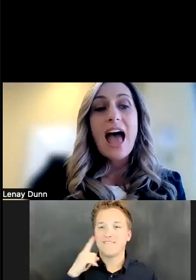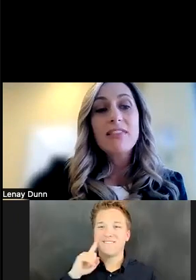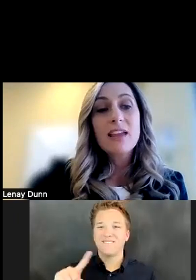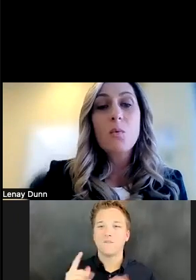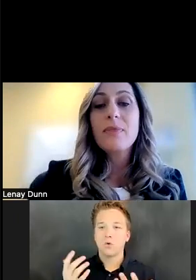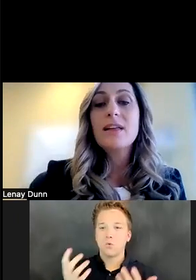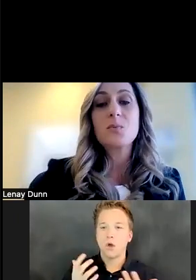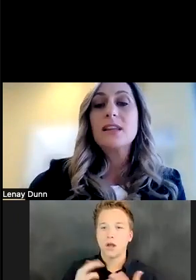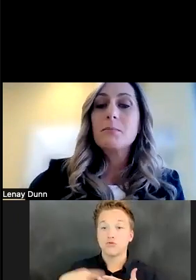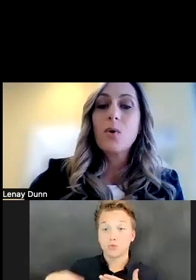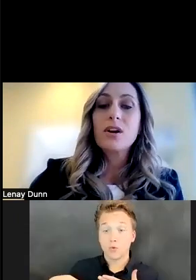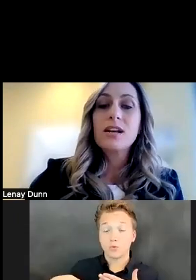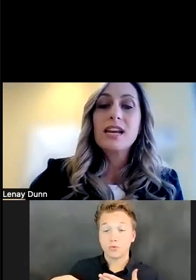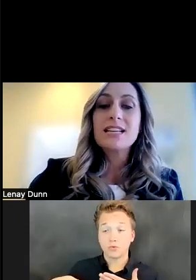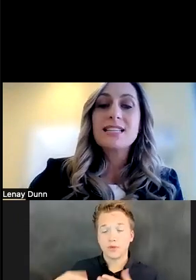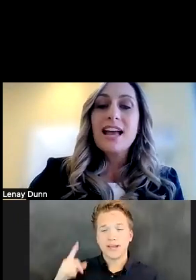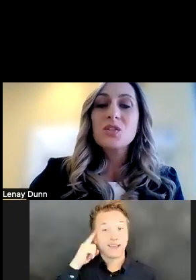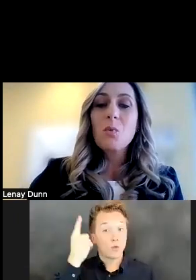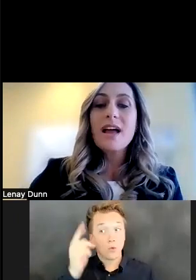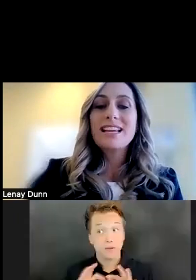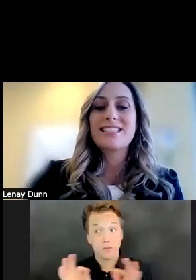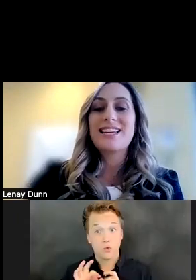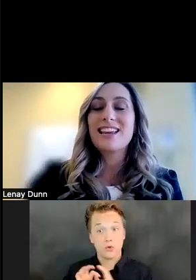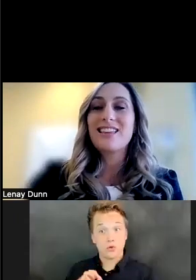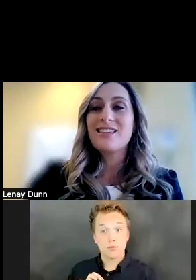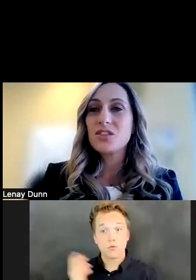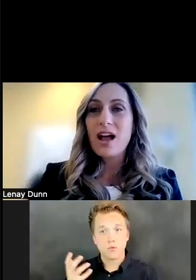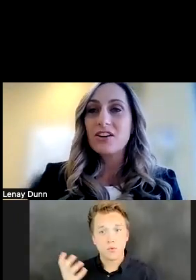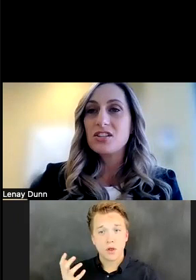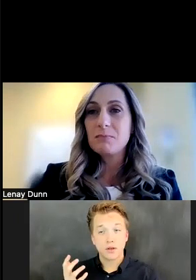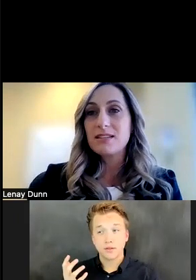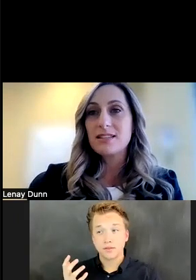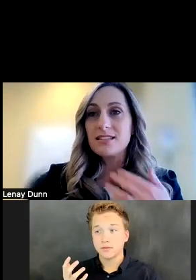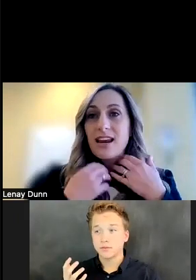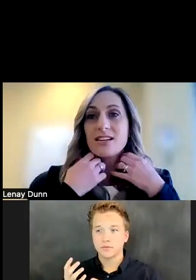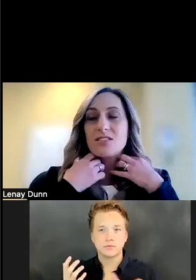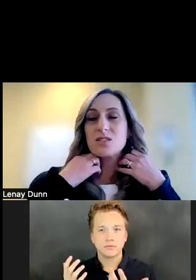I think one that's really important is: To what extent can these strategies be sustained?